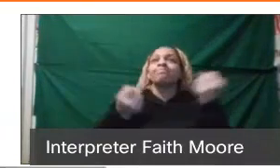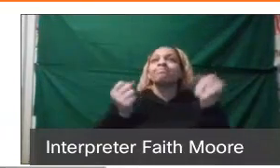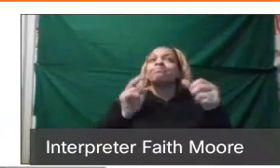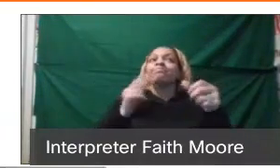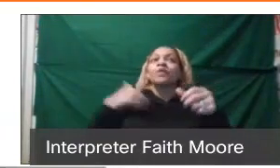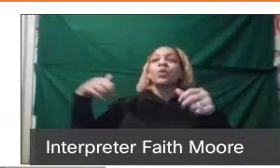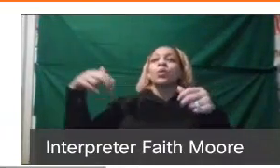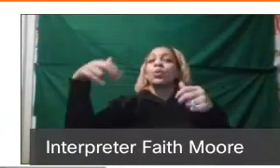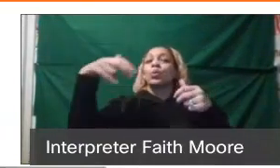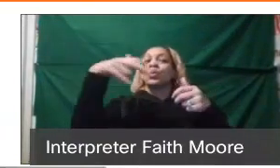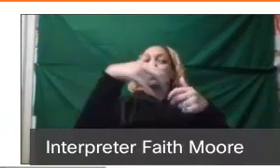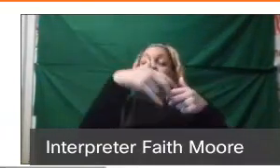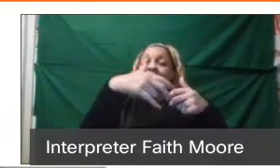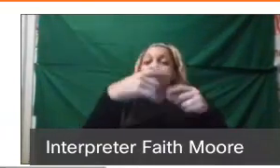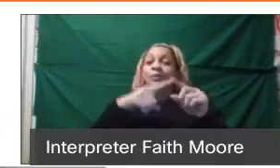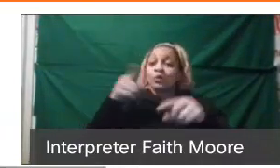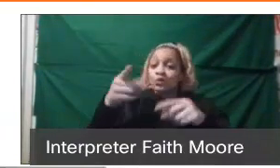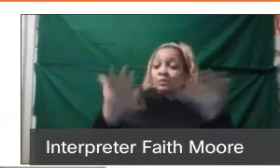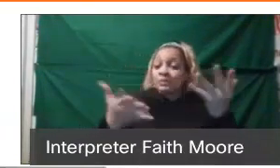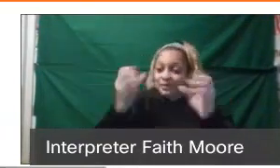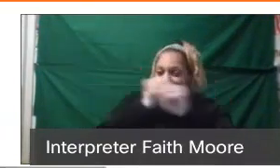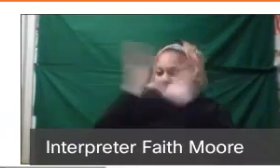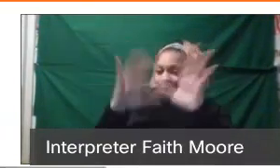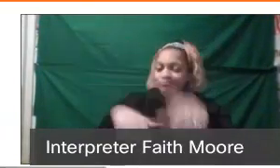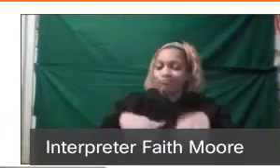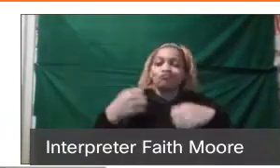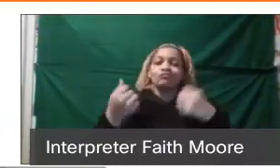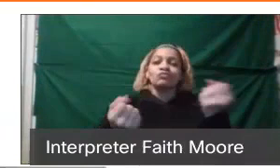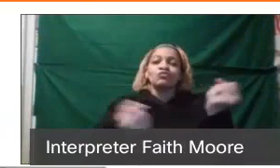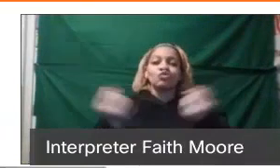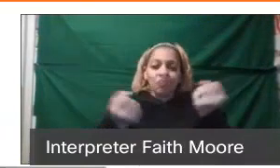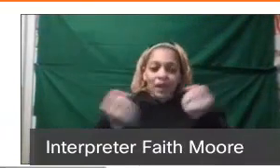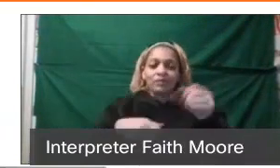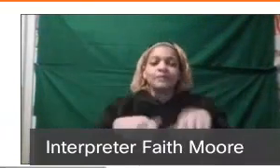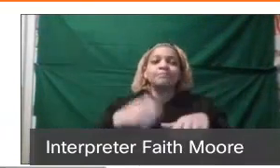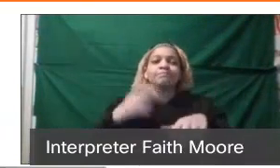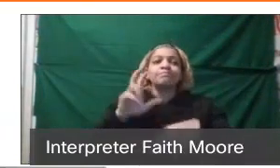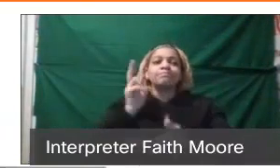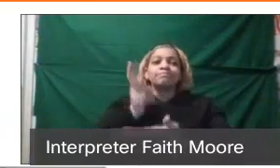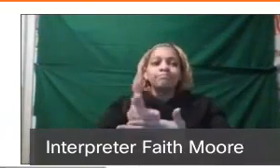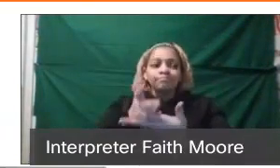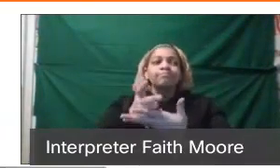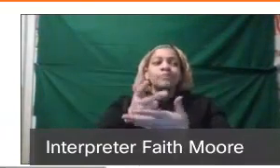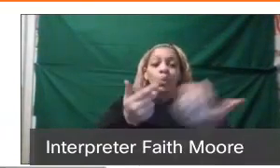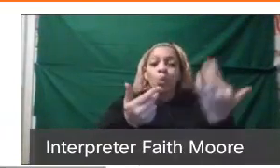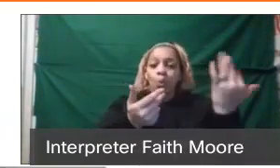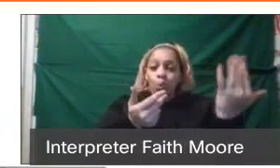You're kind of waiting to turn left and you might have to wait a little while, maybe 30 seconds or so. For there to be a gap in traffic.